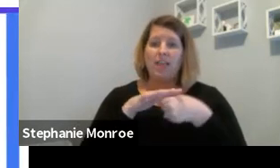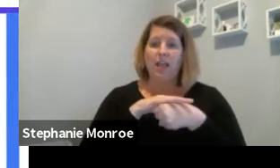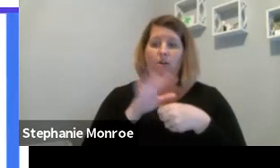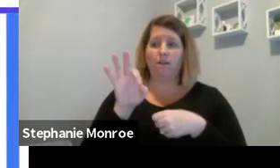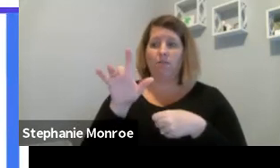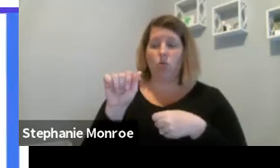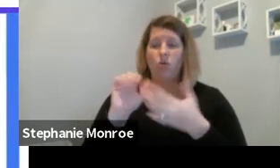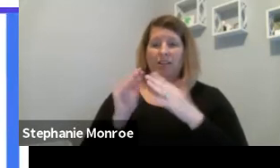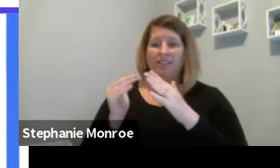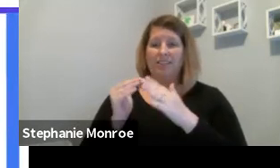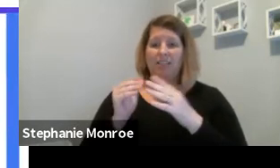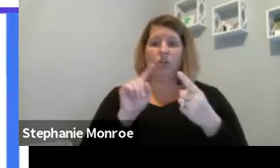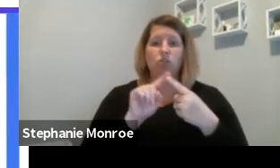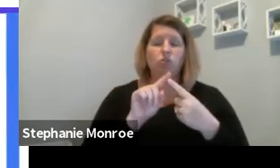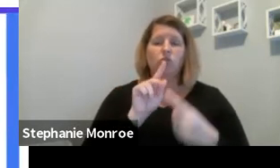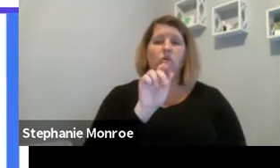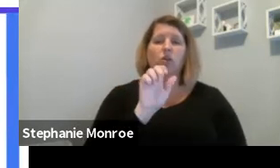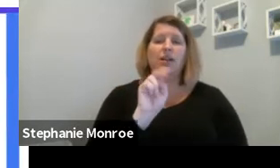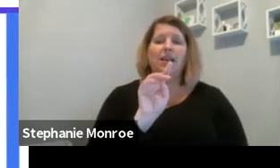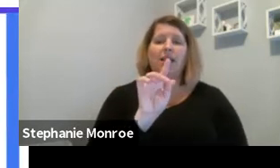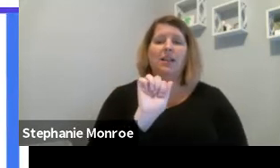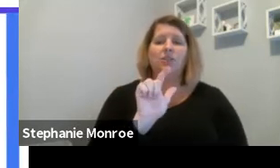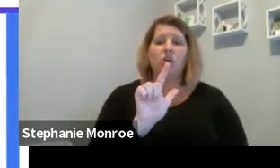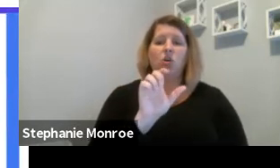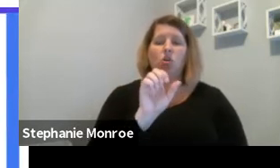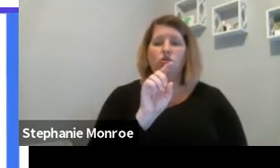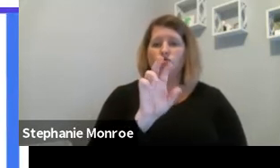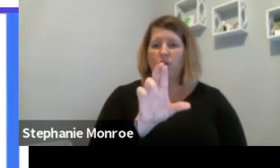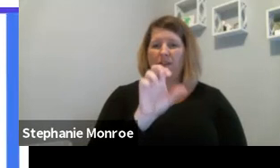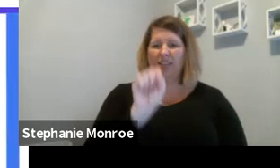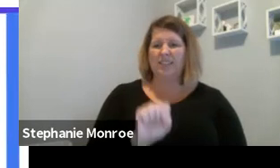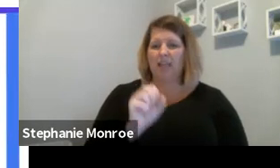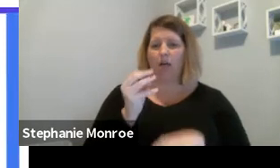to Kendall Drive, which is south Miami-Dade County.